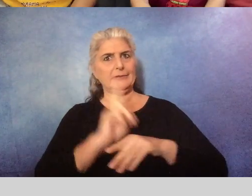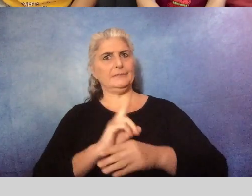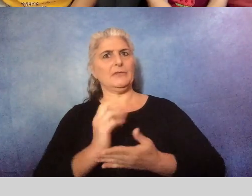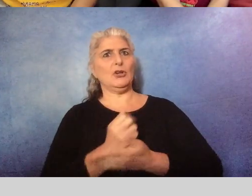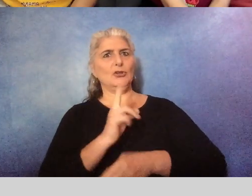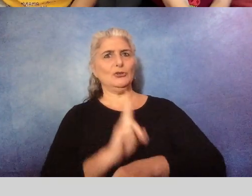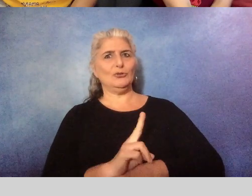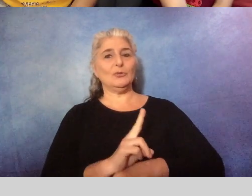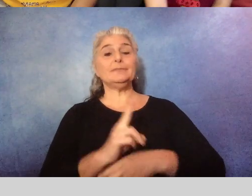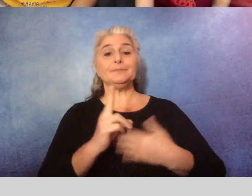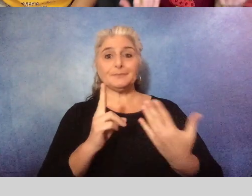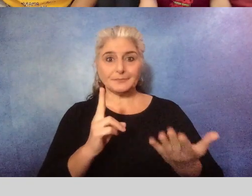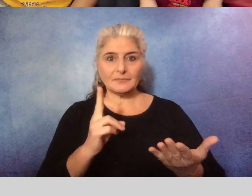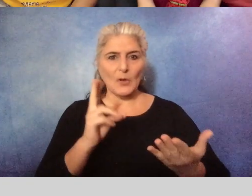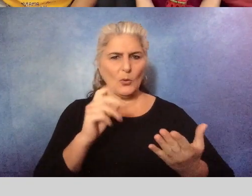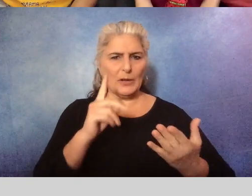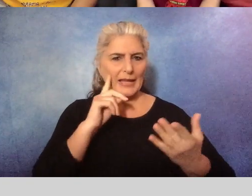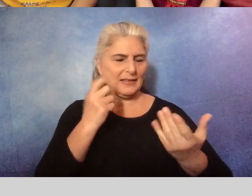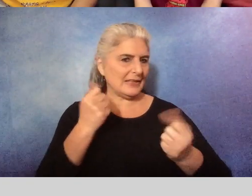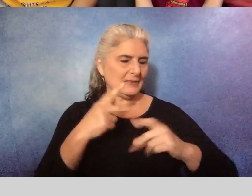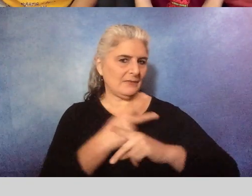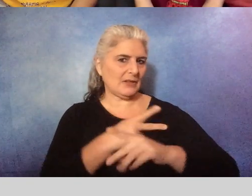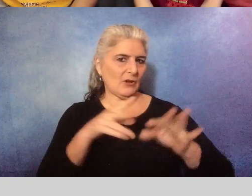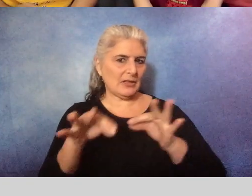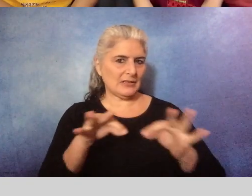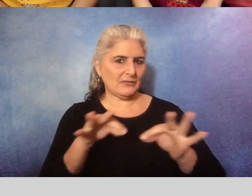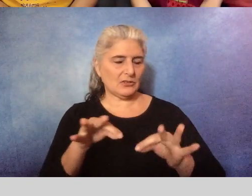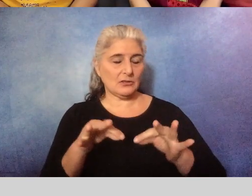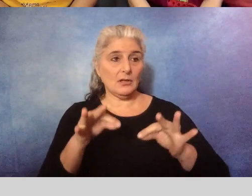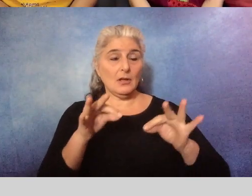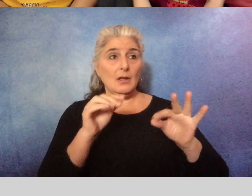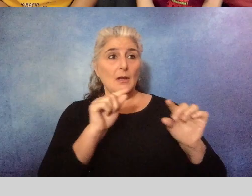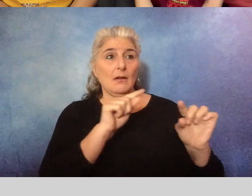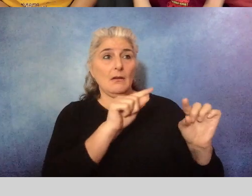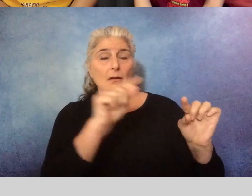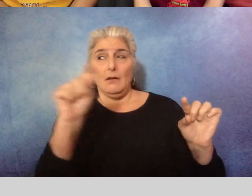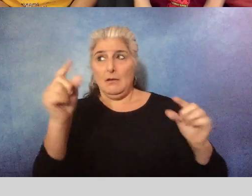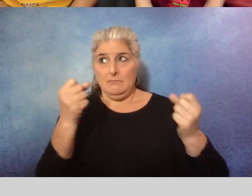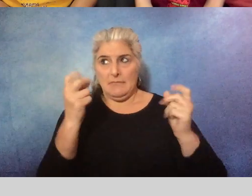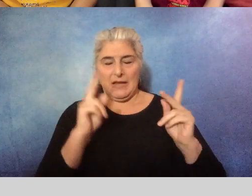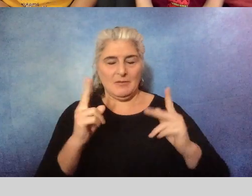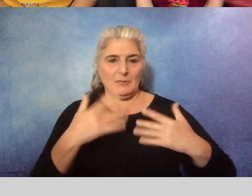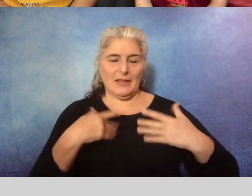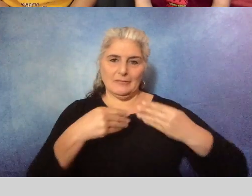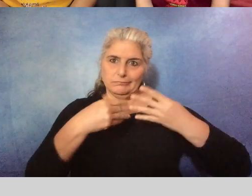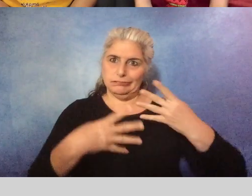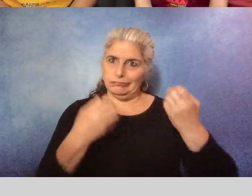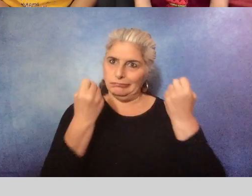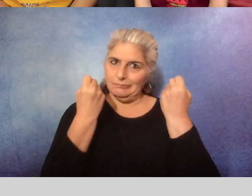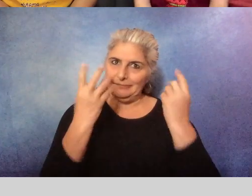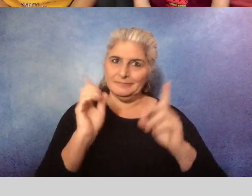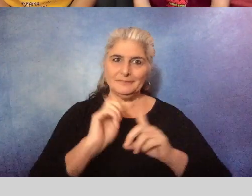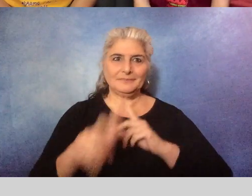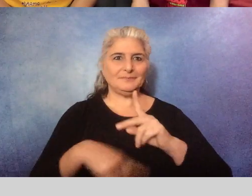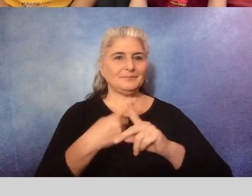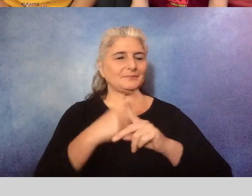And let's start by defining it. There are a lot of definitions around and it's really hard to explain it